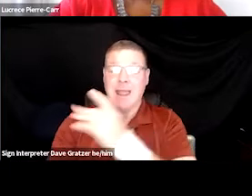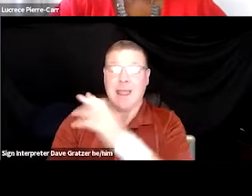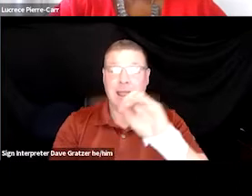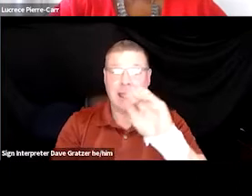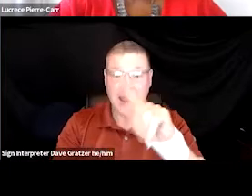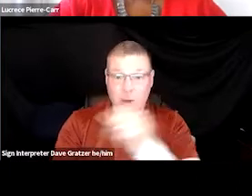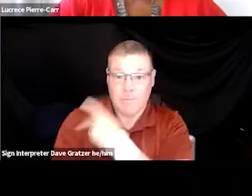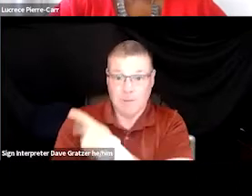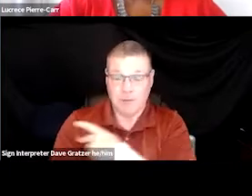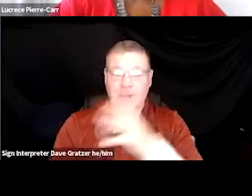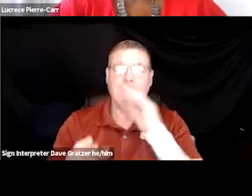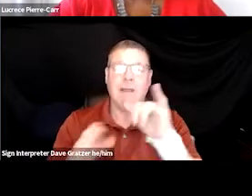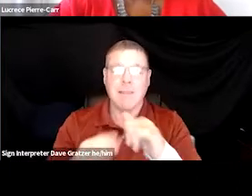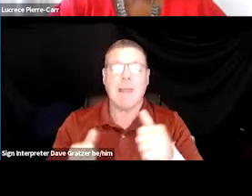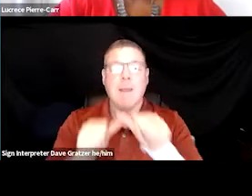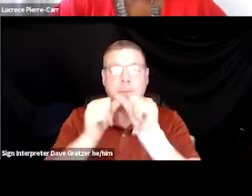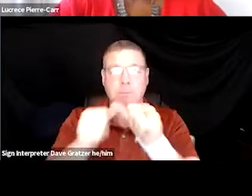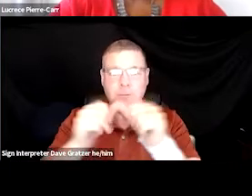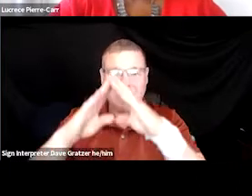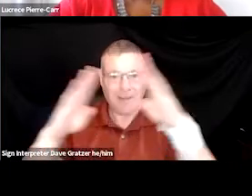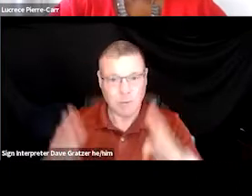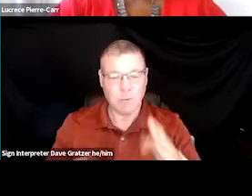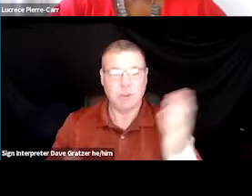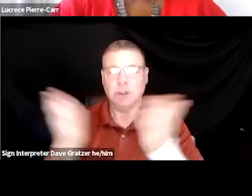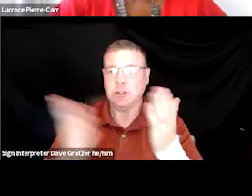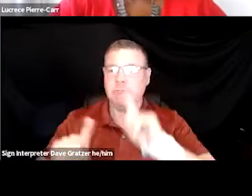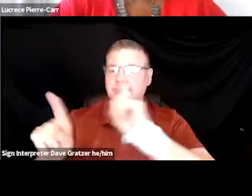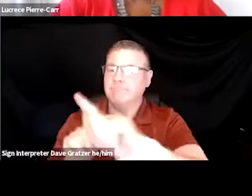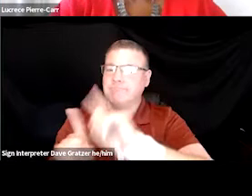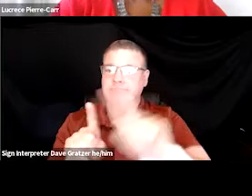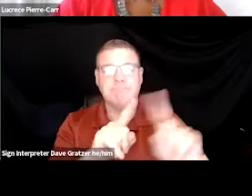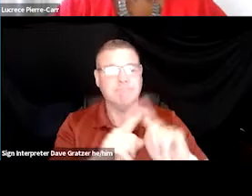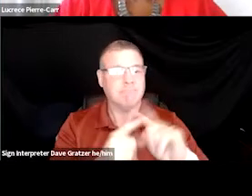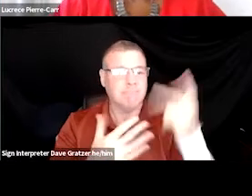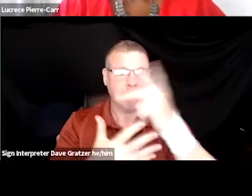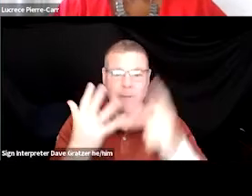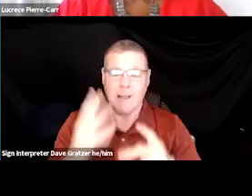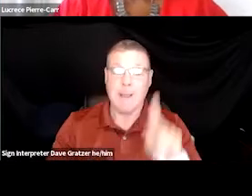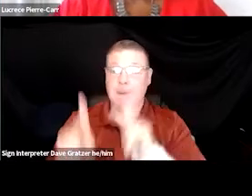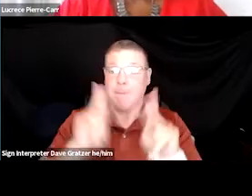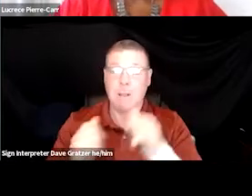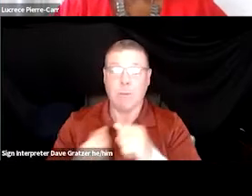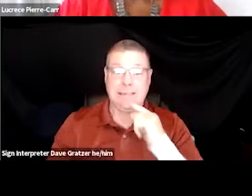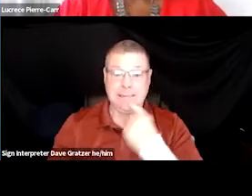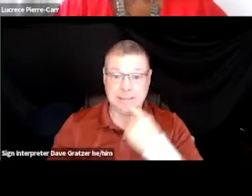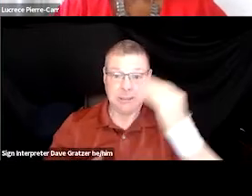and permanent supportive housing settings, serving various populations. Such as persons with serious mental illness involved